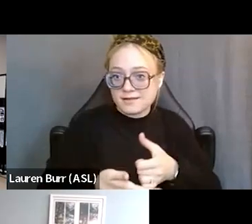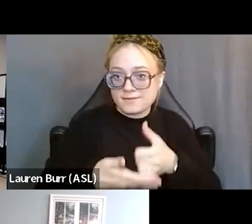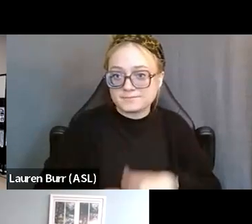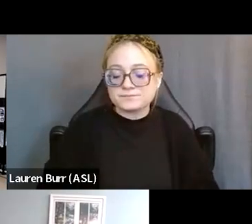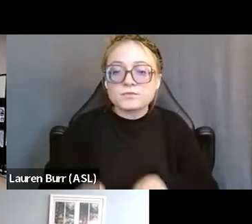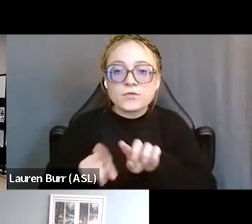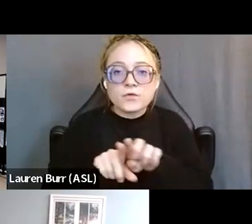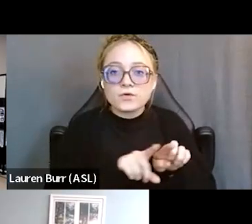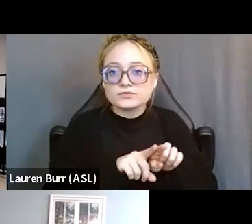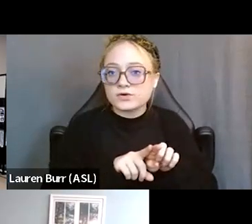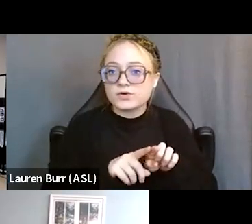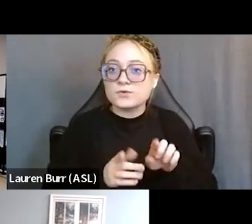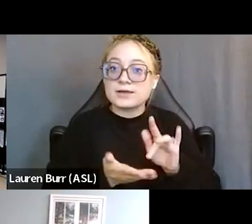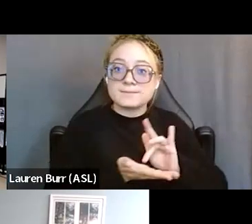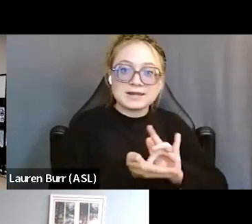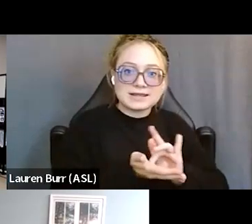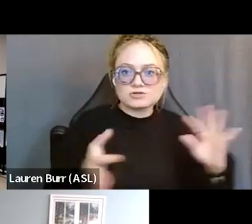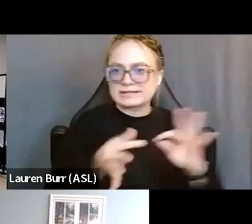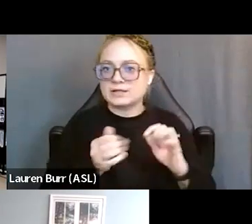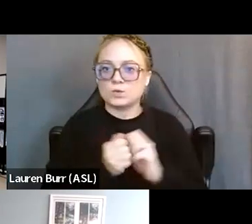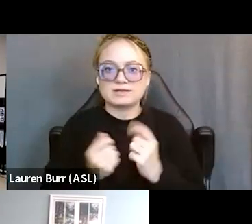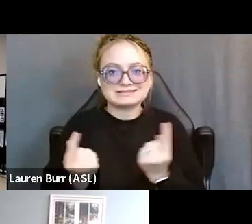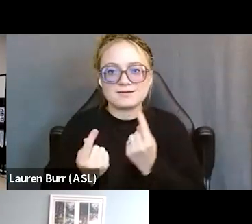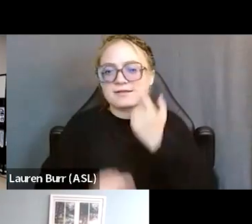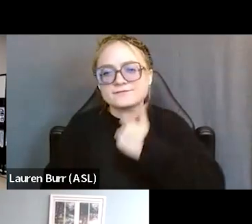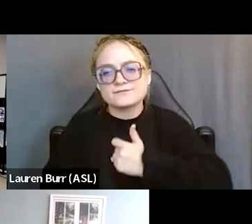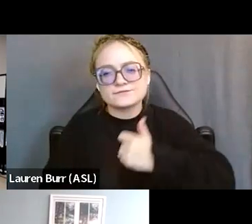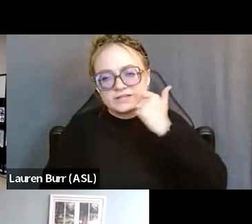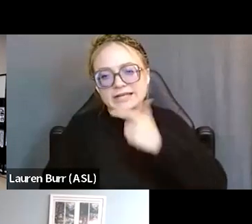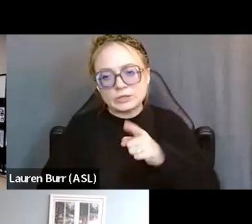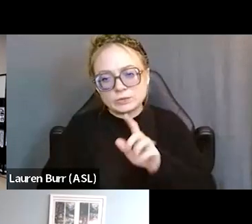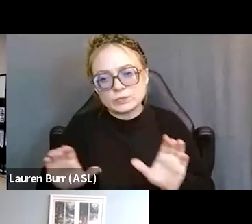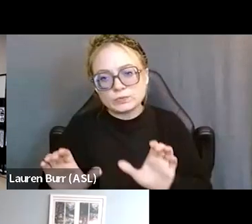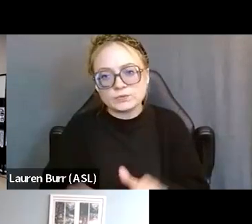taking medication with something else the person does every day. If any of you have ever, you know,